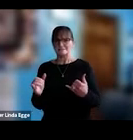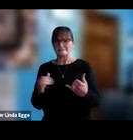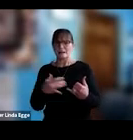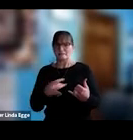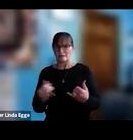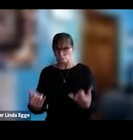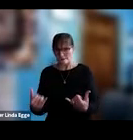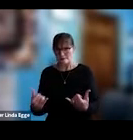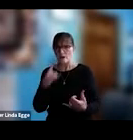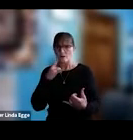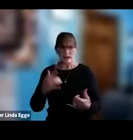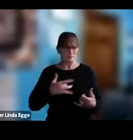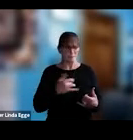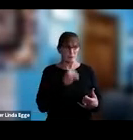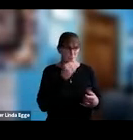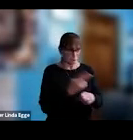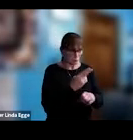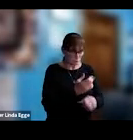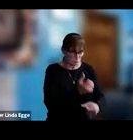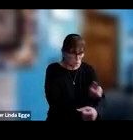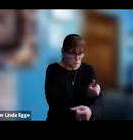versus how they feel when they're not using substances.